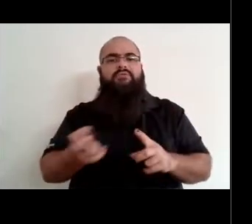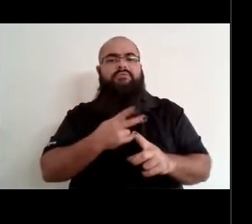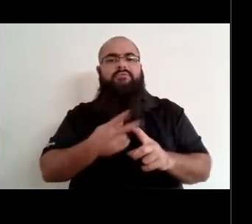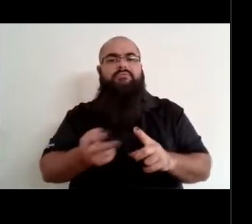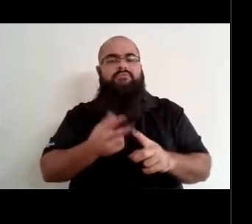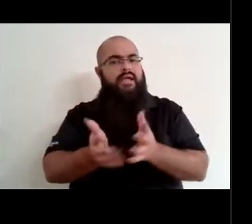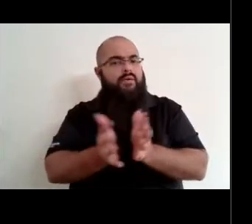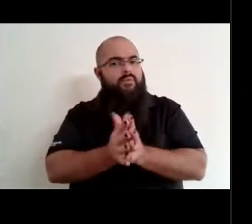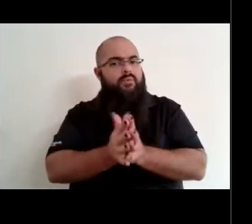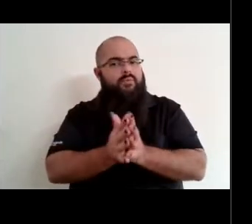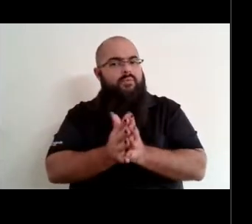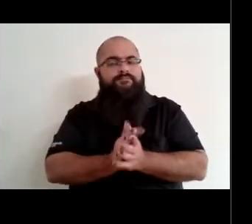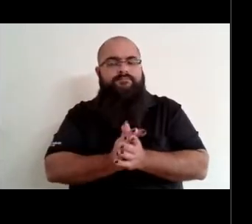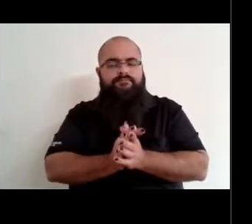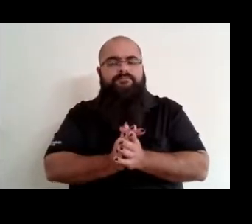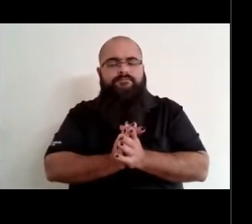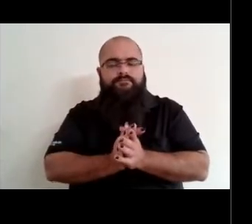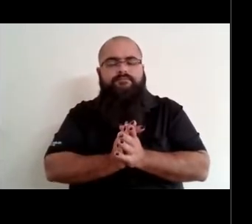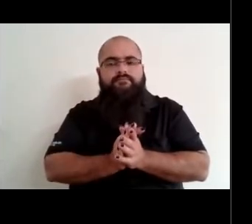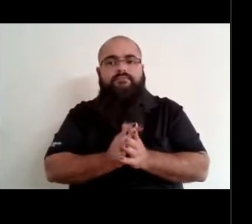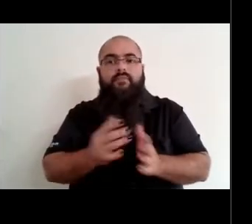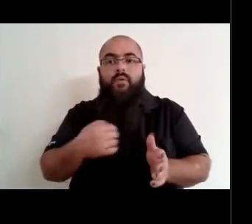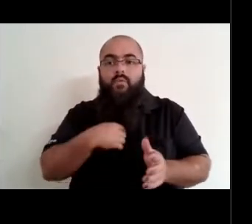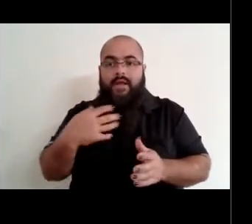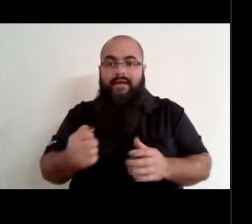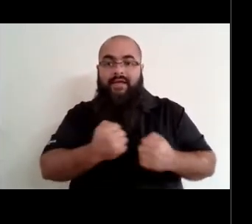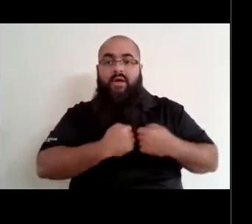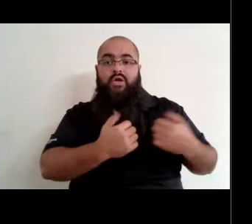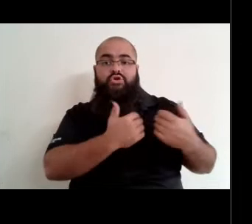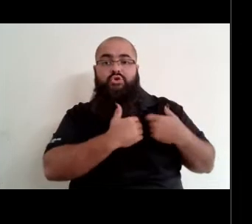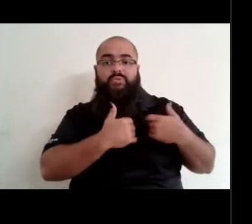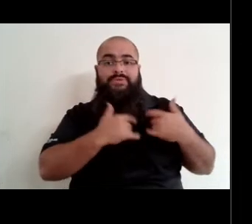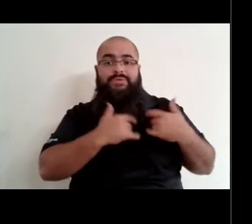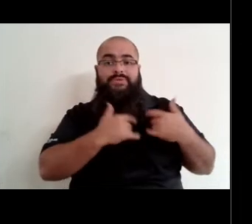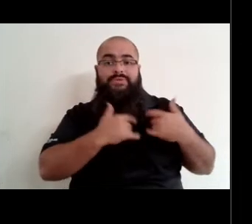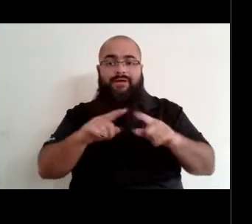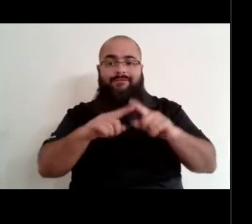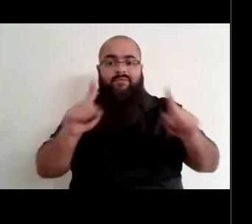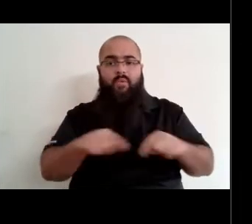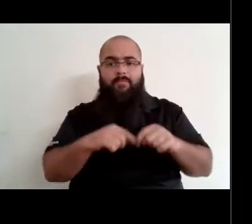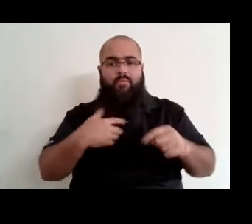We work collaboratively with lawyers and mental health workers as well.